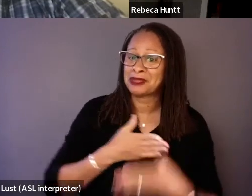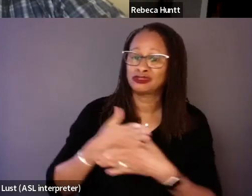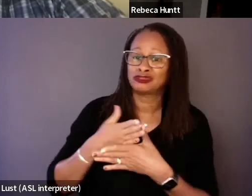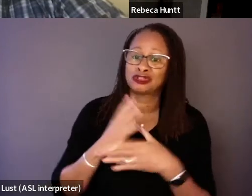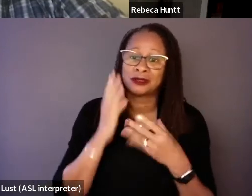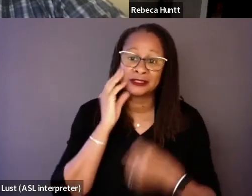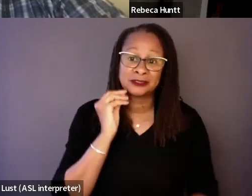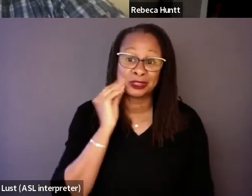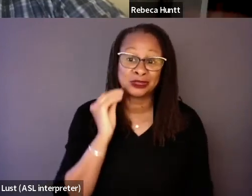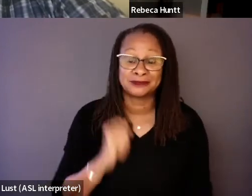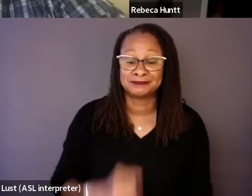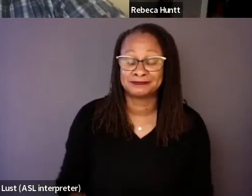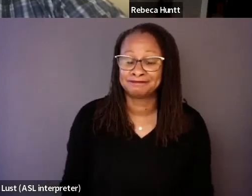on this plane.